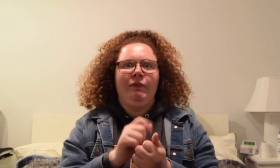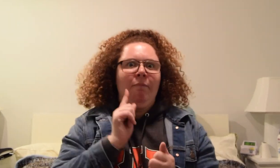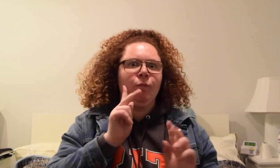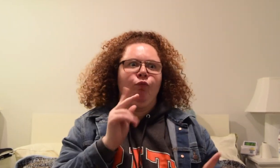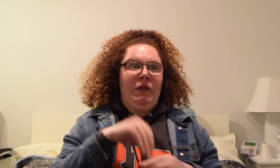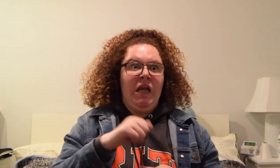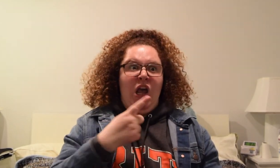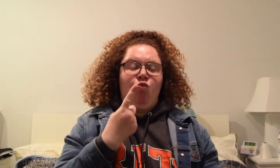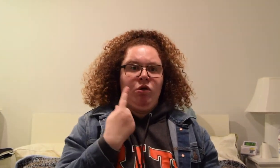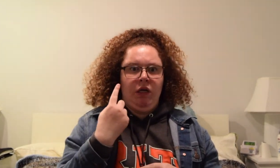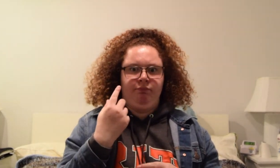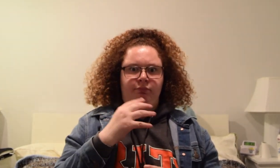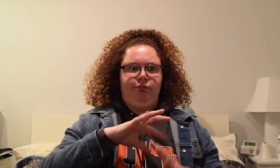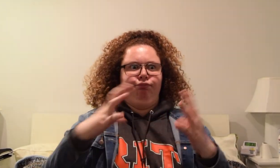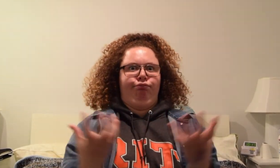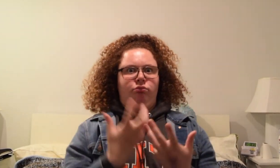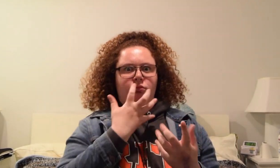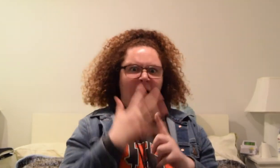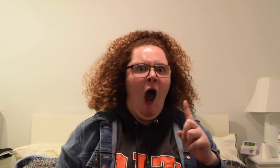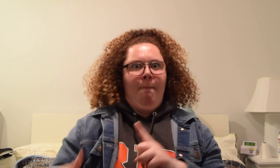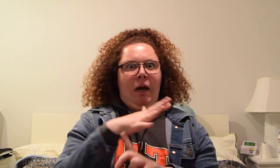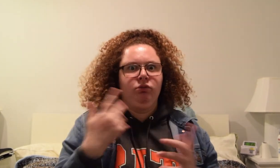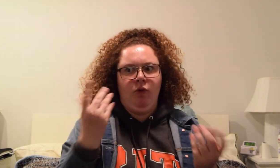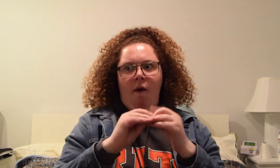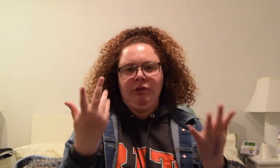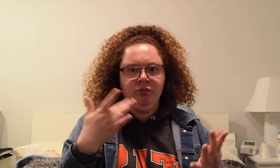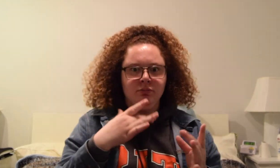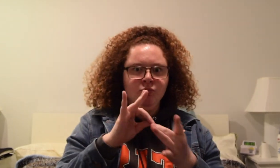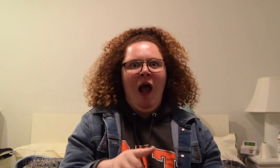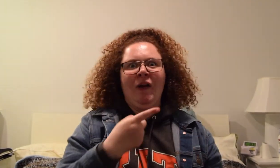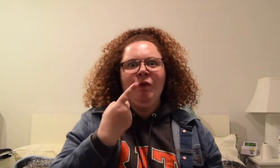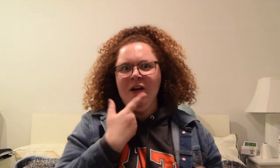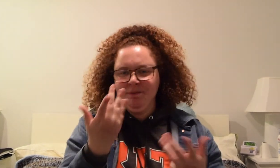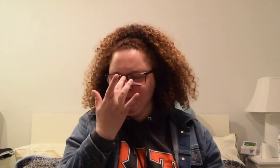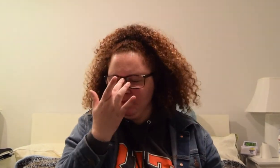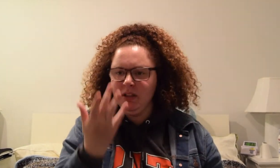With deaf people in a hearing world/environment